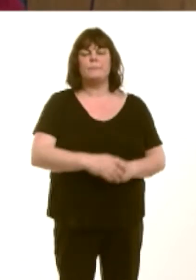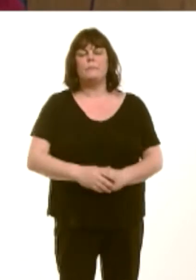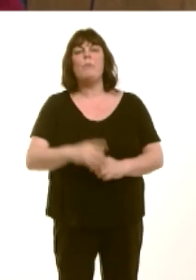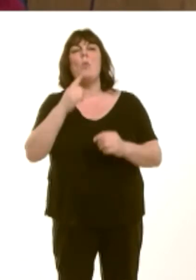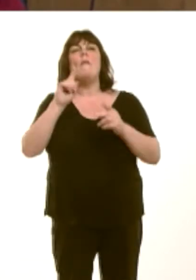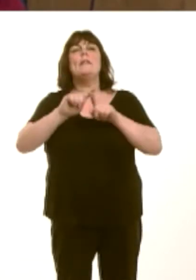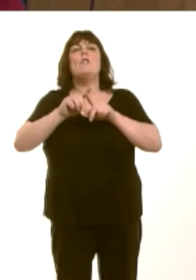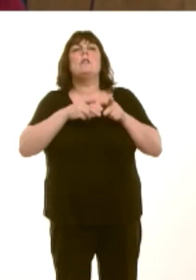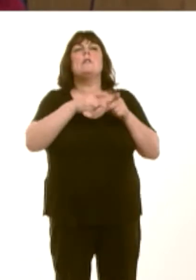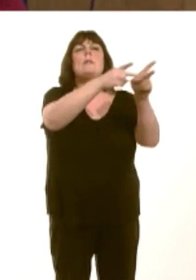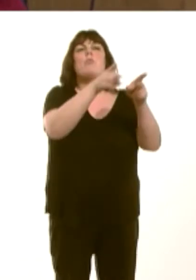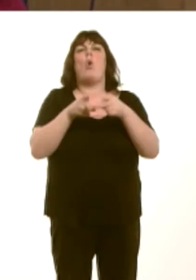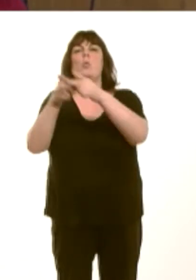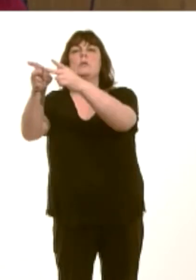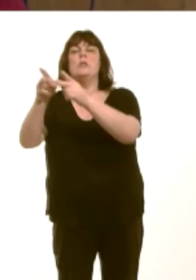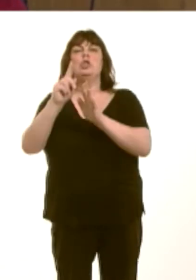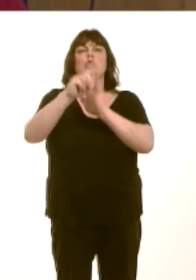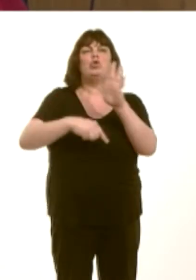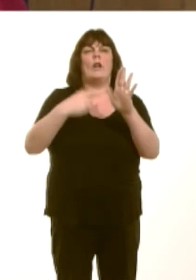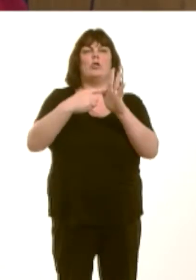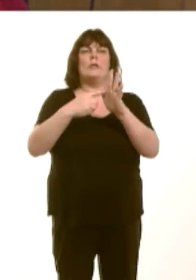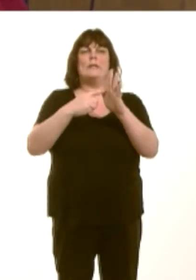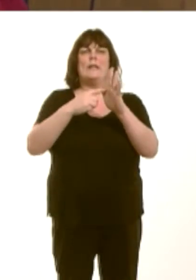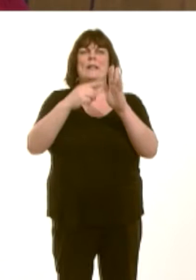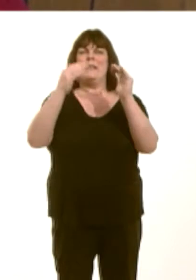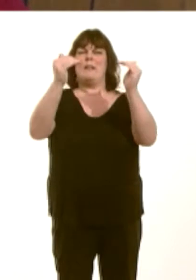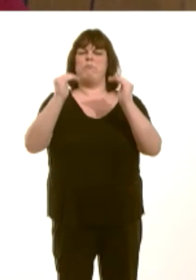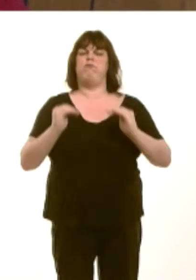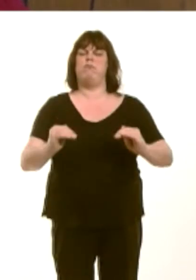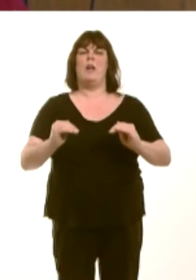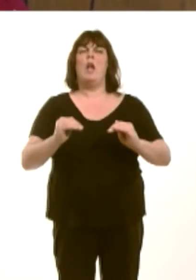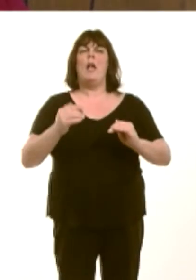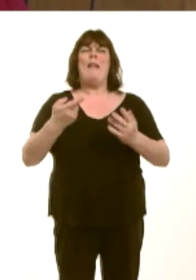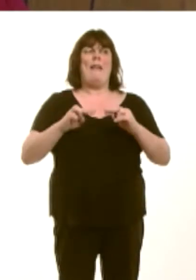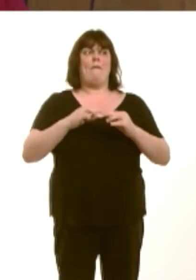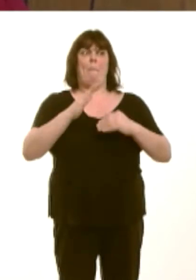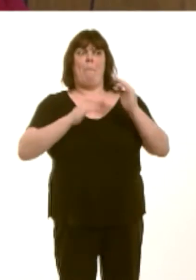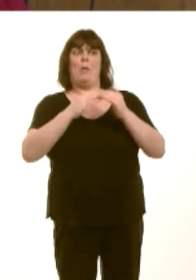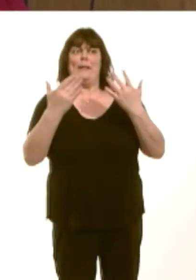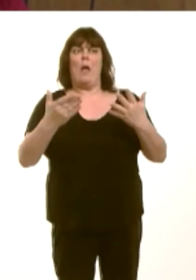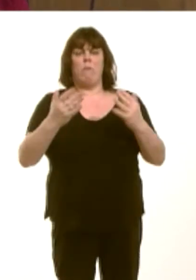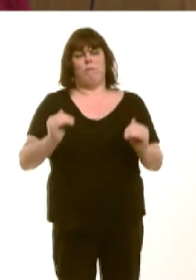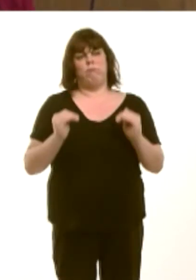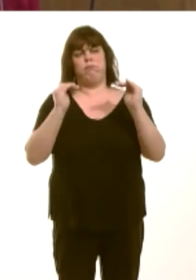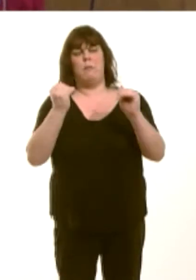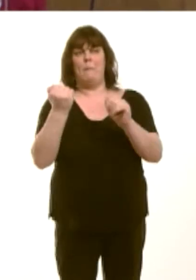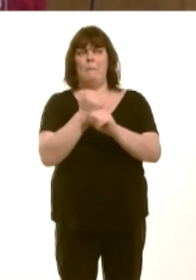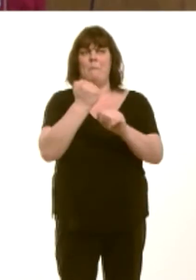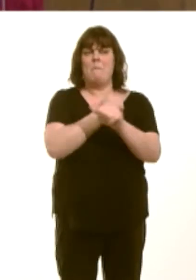and junctions that are well below the standard that we would build now. We know that theyíve caused problems in terms of the traffic flow on the M4 itself.